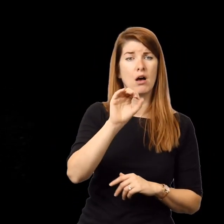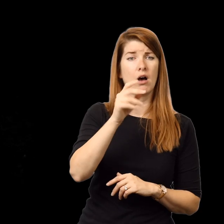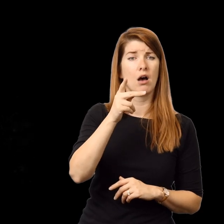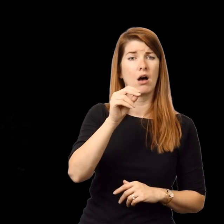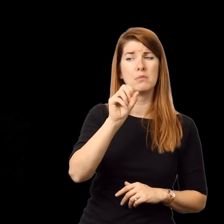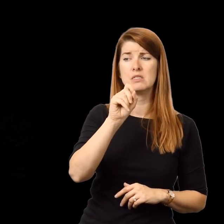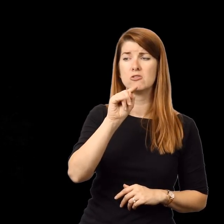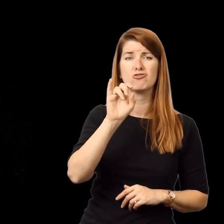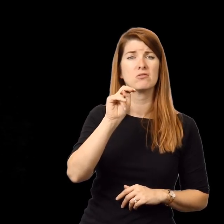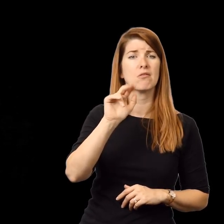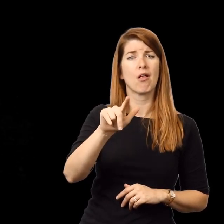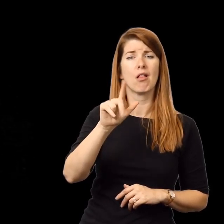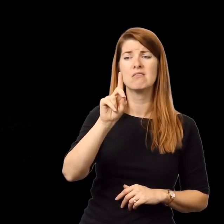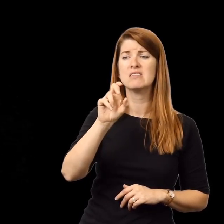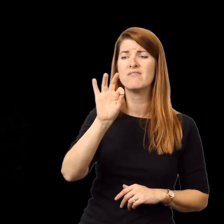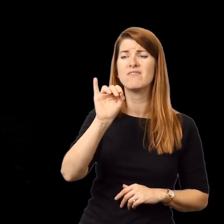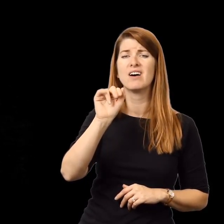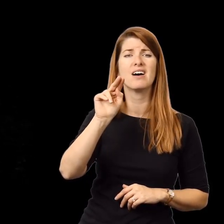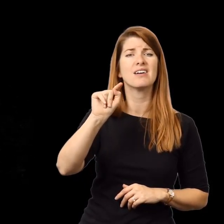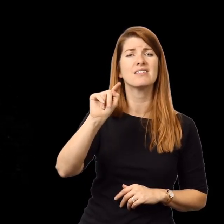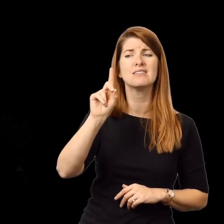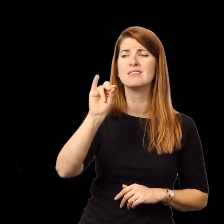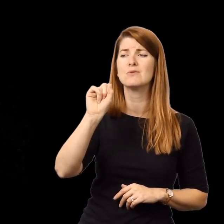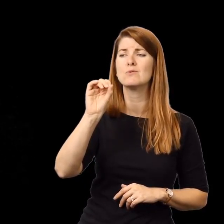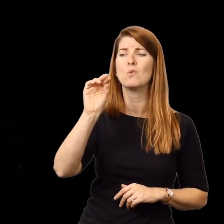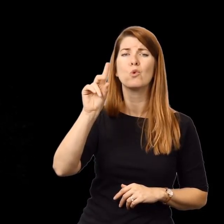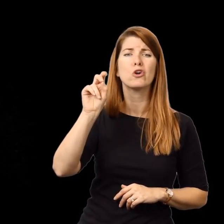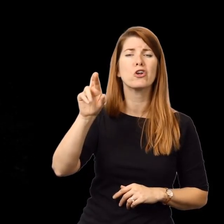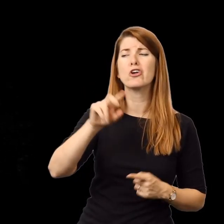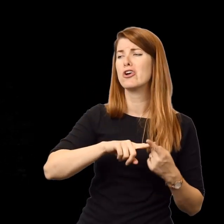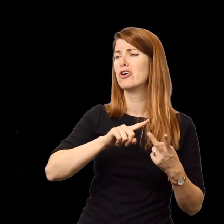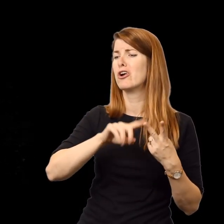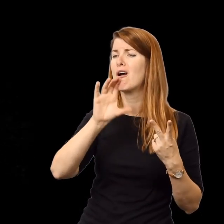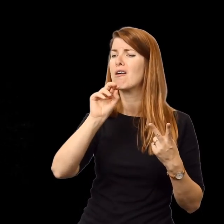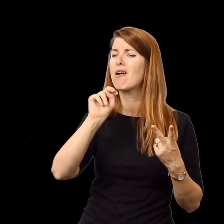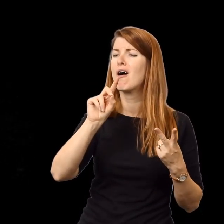We have all these clinical terms, oppositional defiant disorder, conduct disorder,